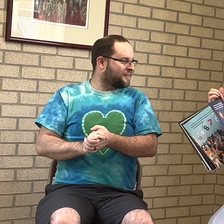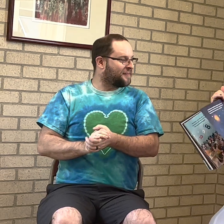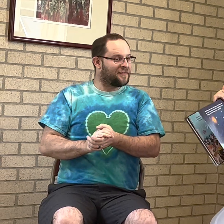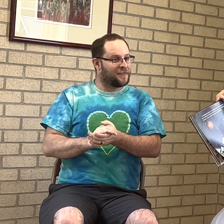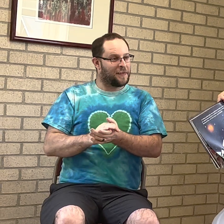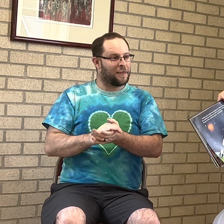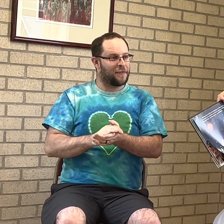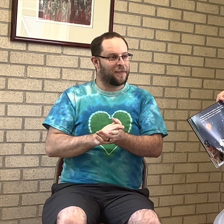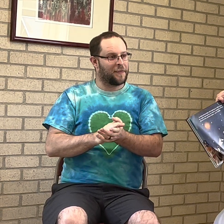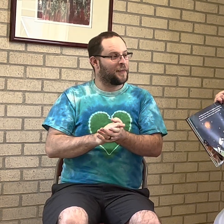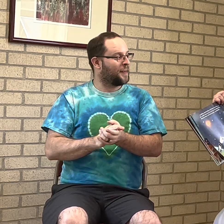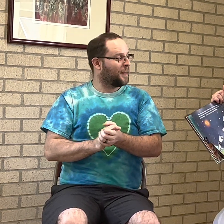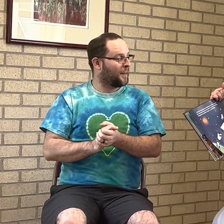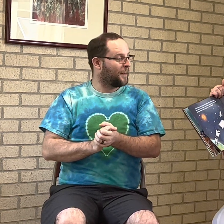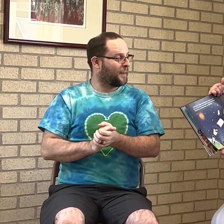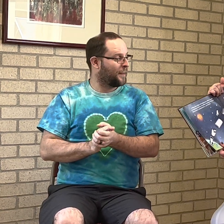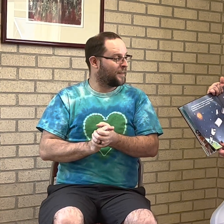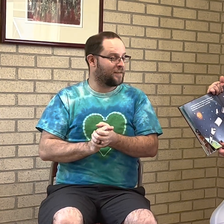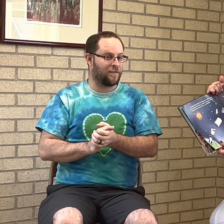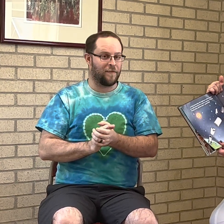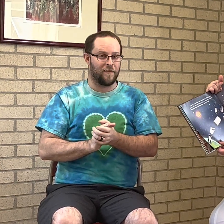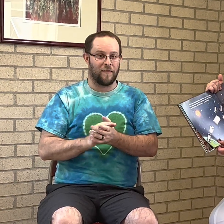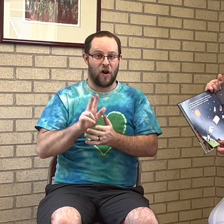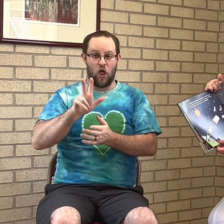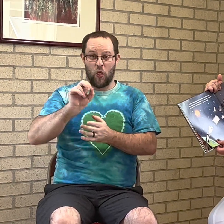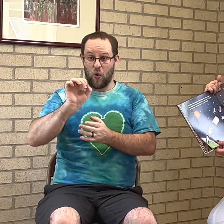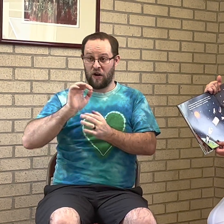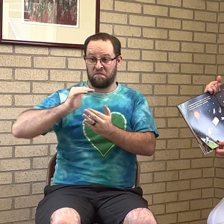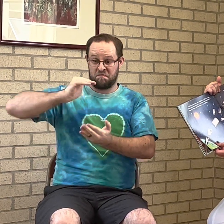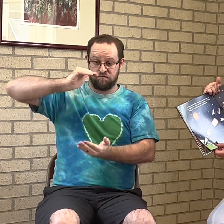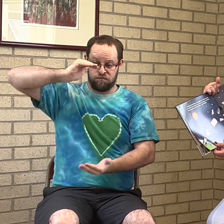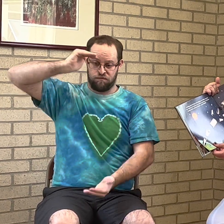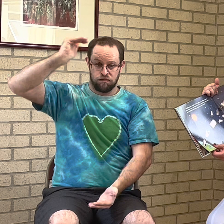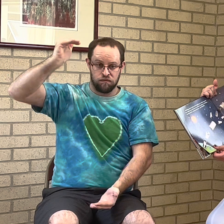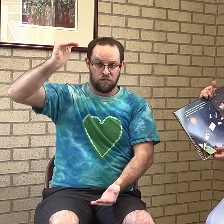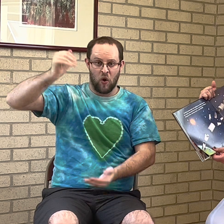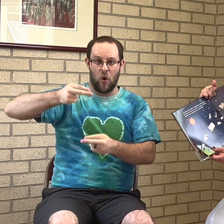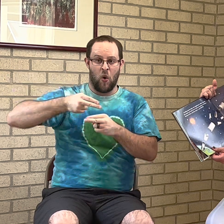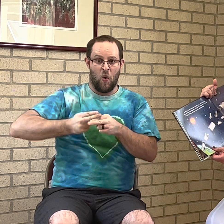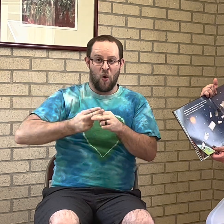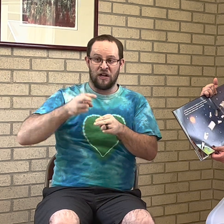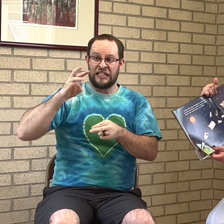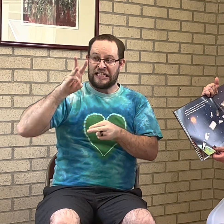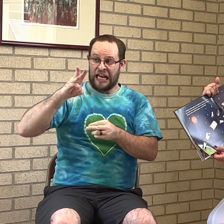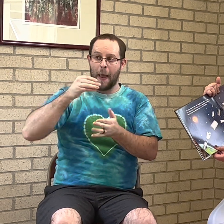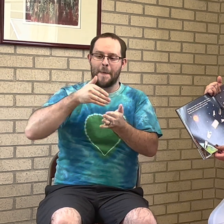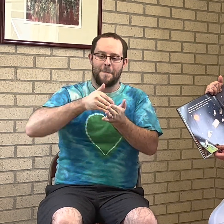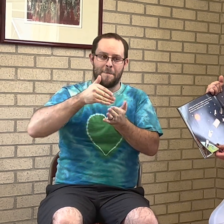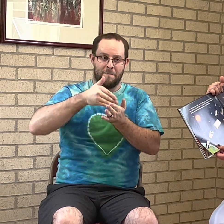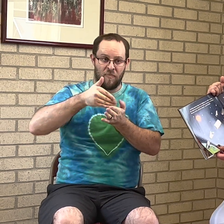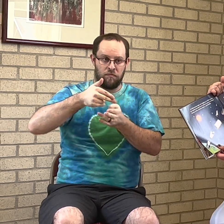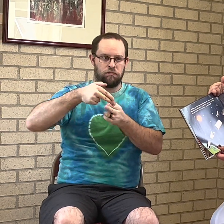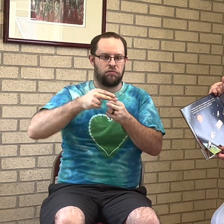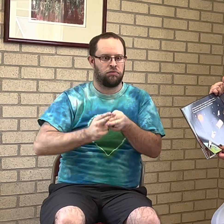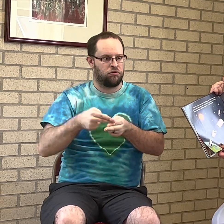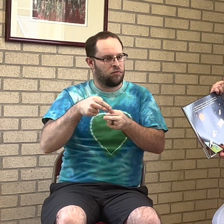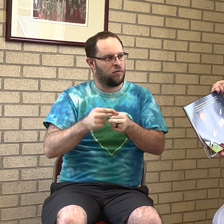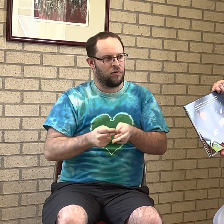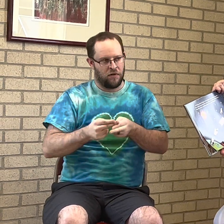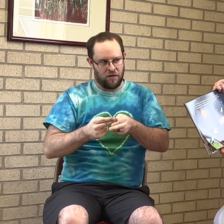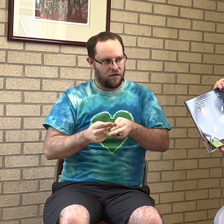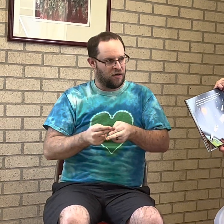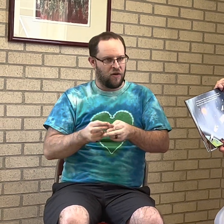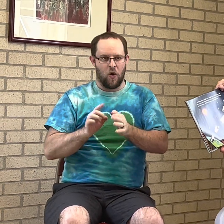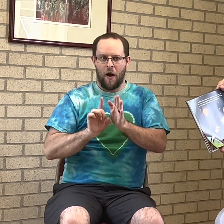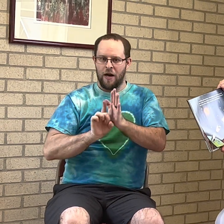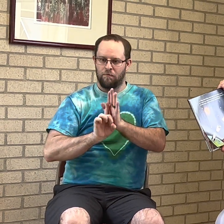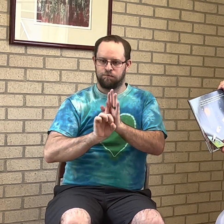Mr. Dixon: At 30 stories high and weighing 6 million pounds the rocket rose into the